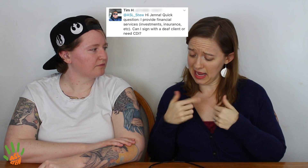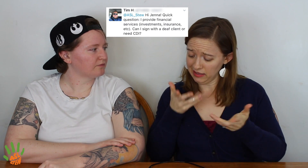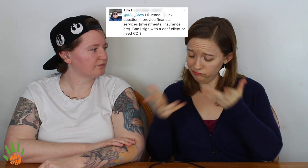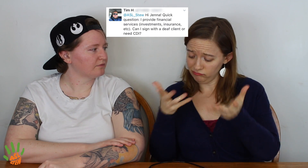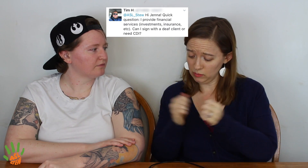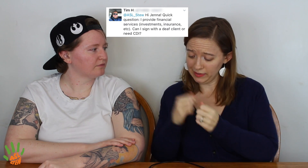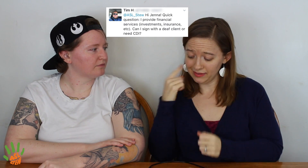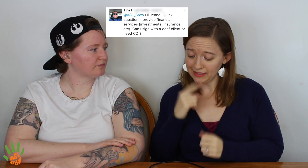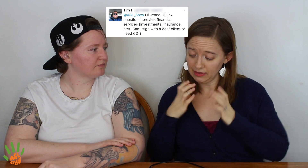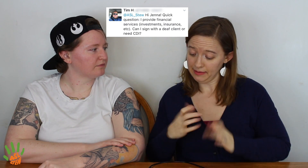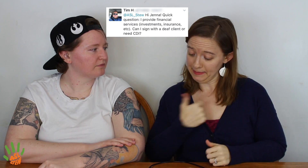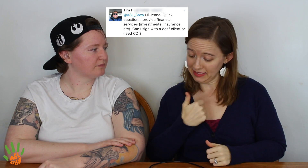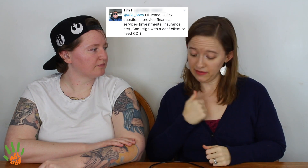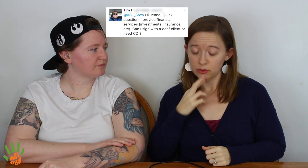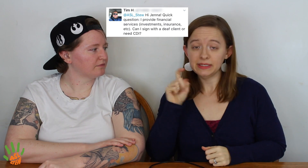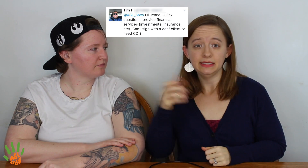Can I just sign with the Deaf client myself,